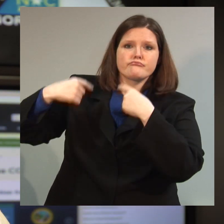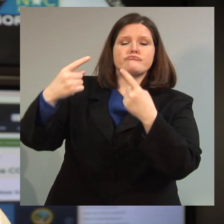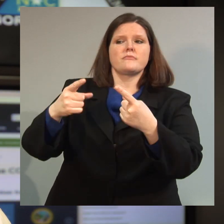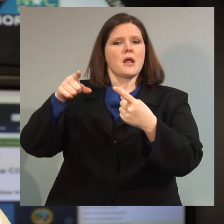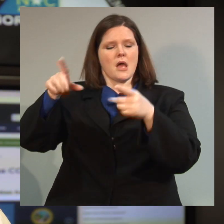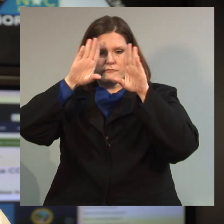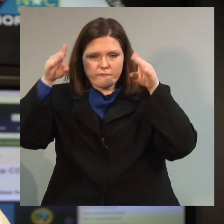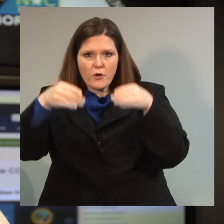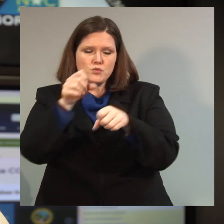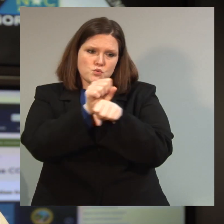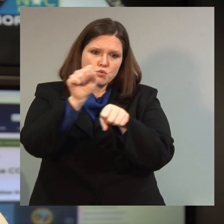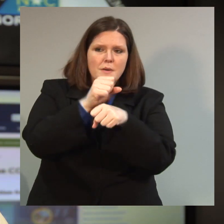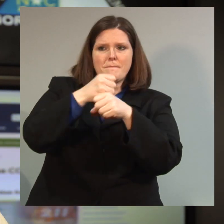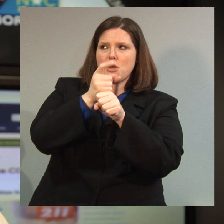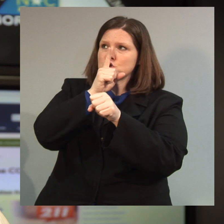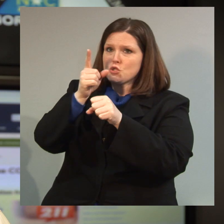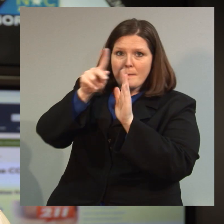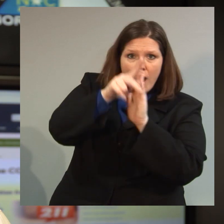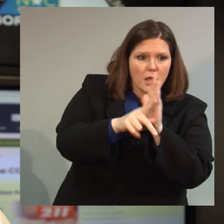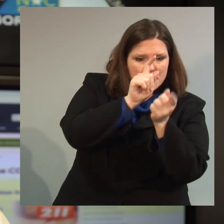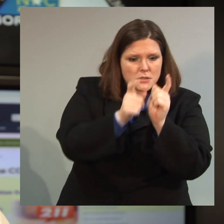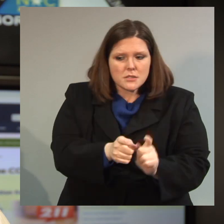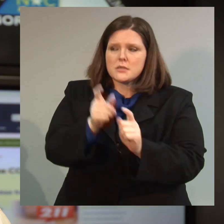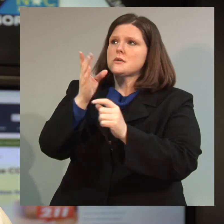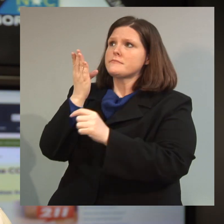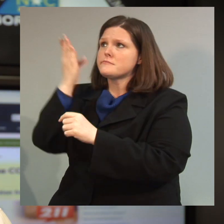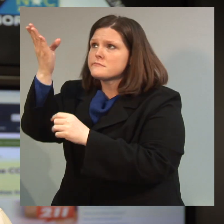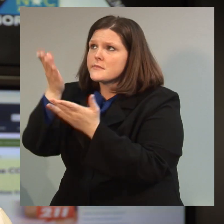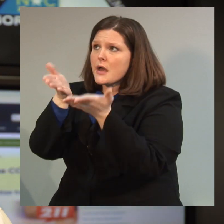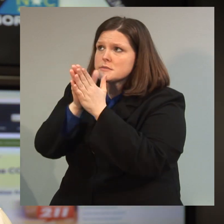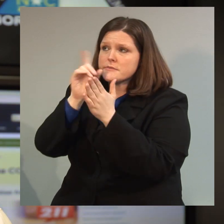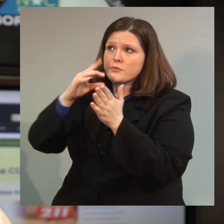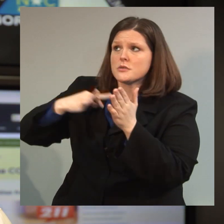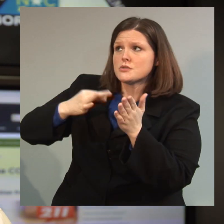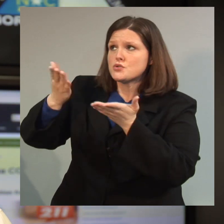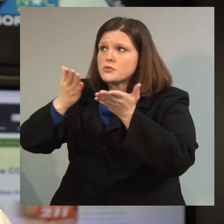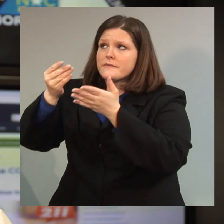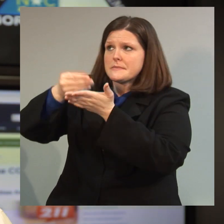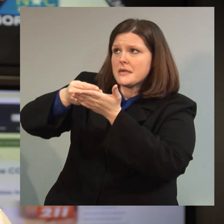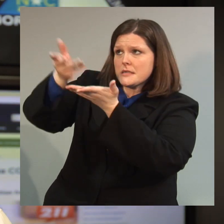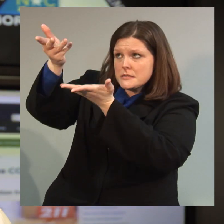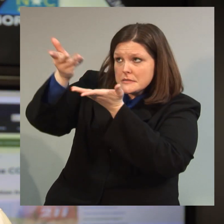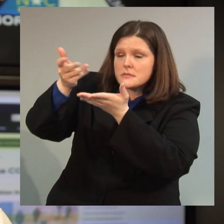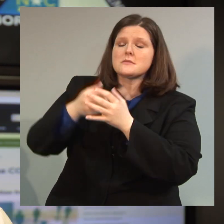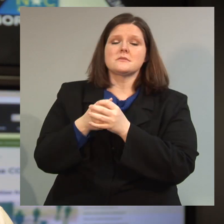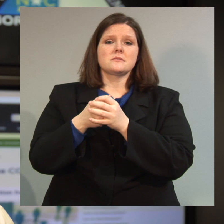They are incredibly dedicated to serving North Carolina. And while much has been done, we still have more to do.